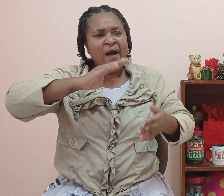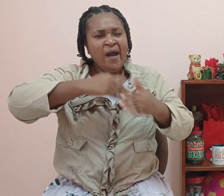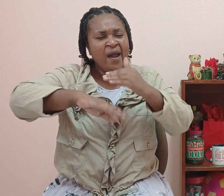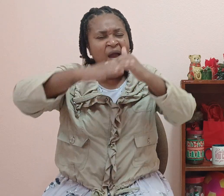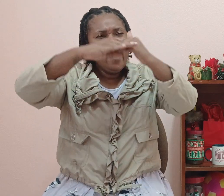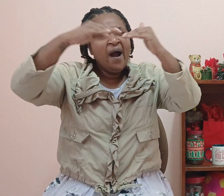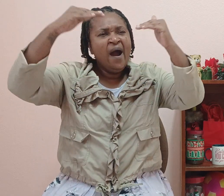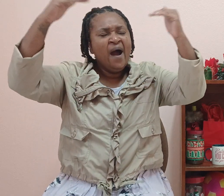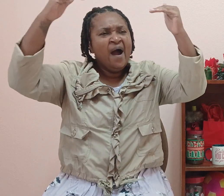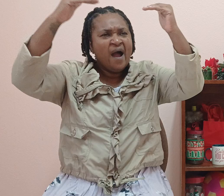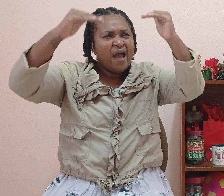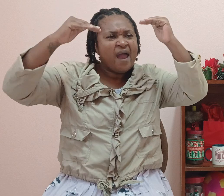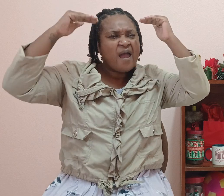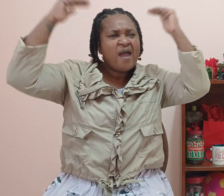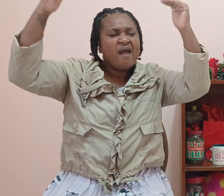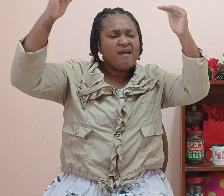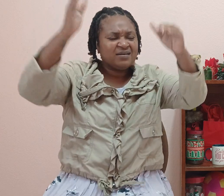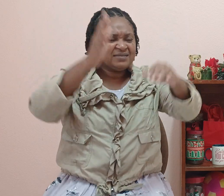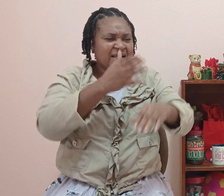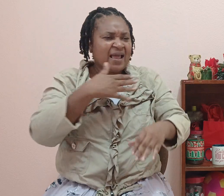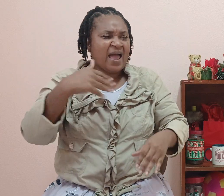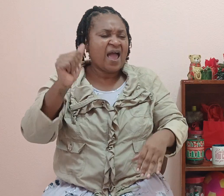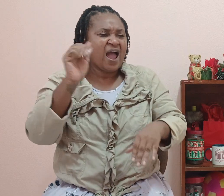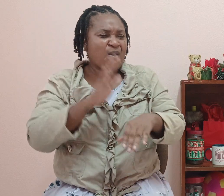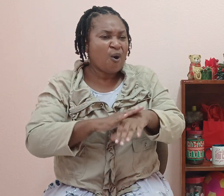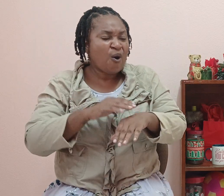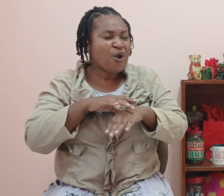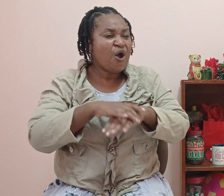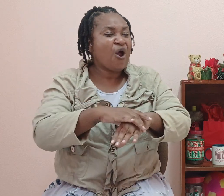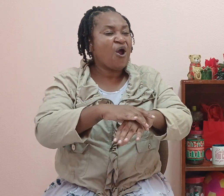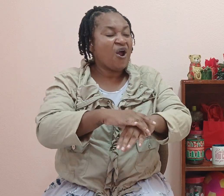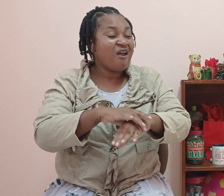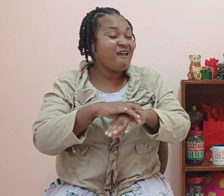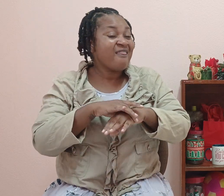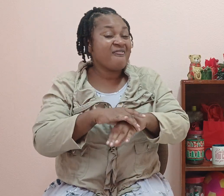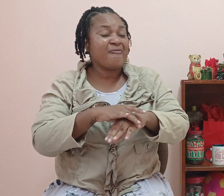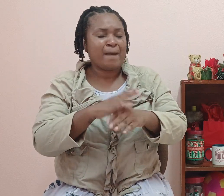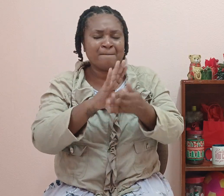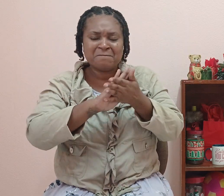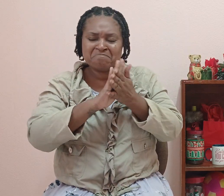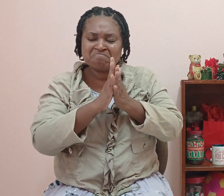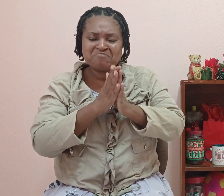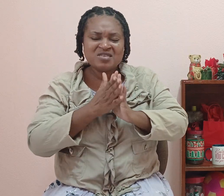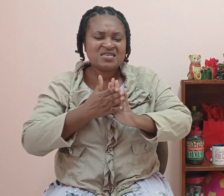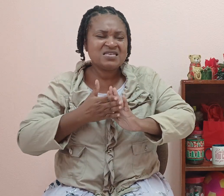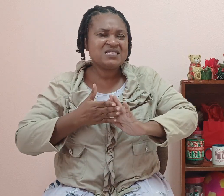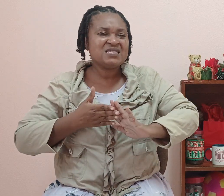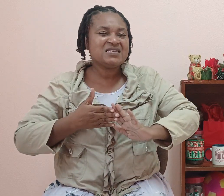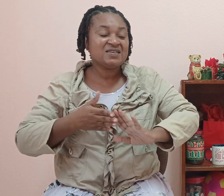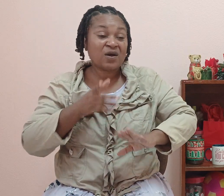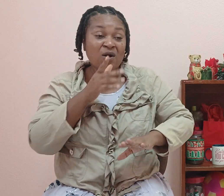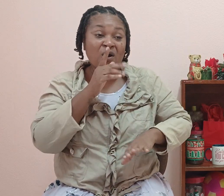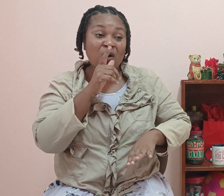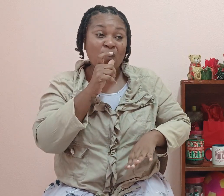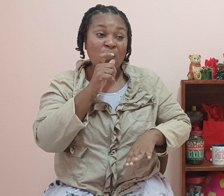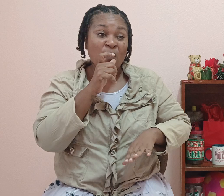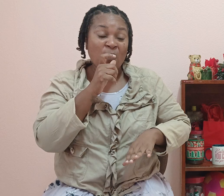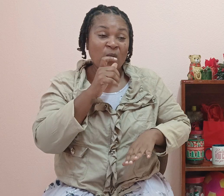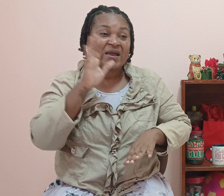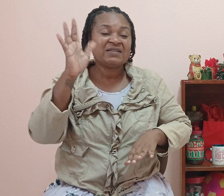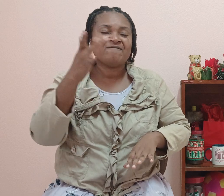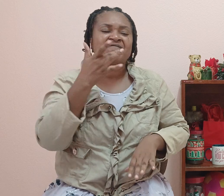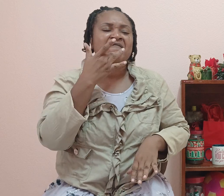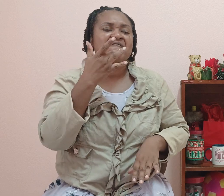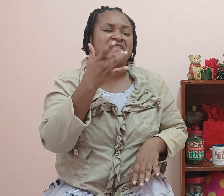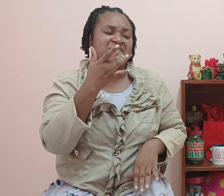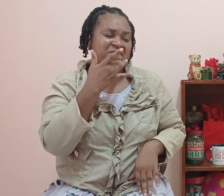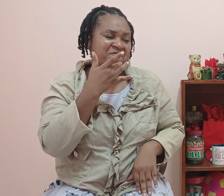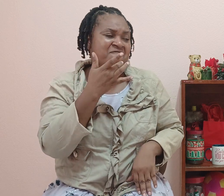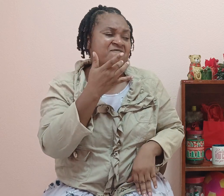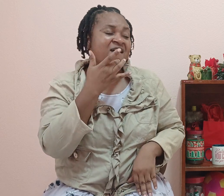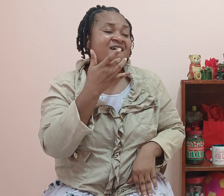and on earth peace to those on whom his favor rests.”